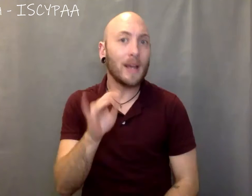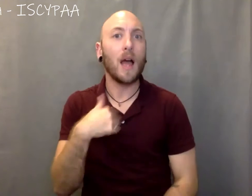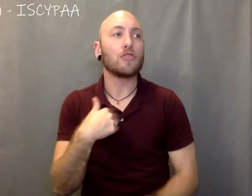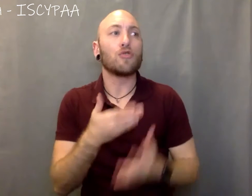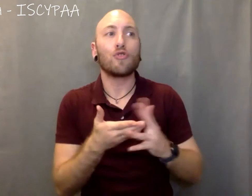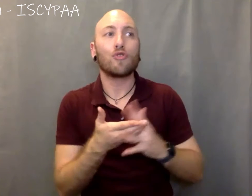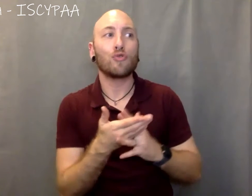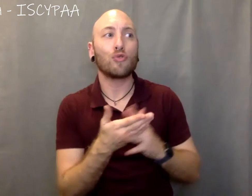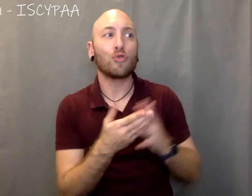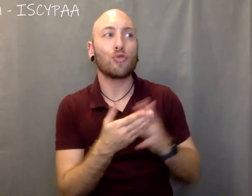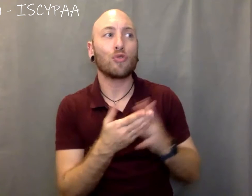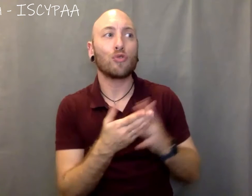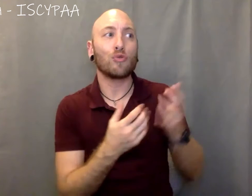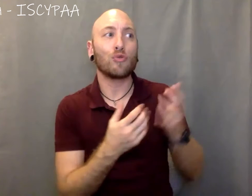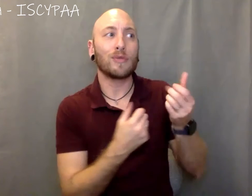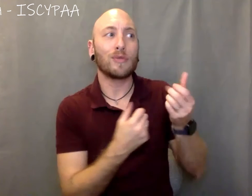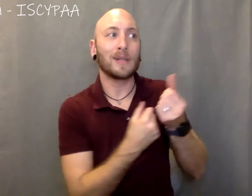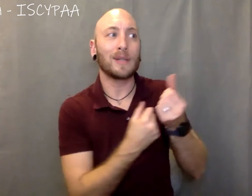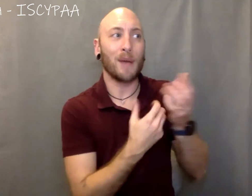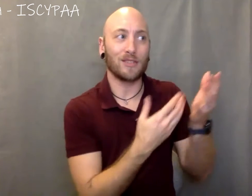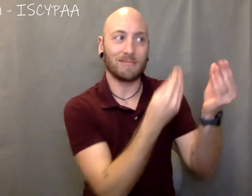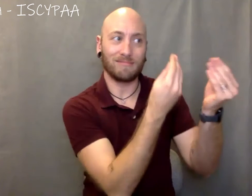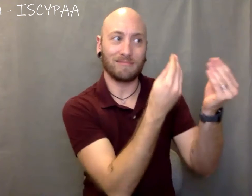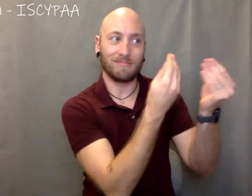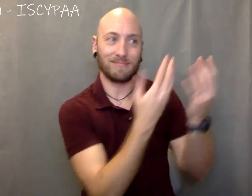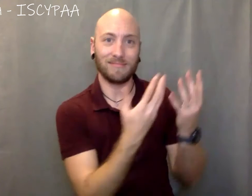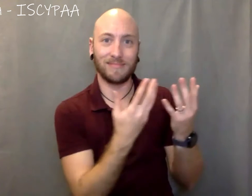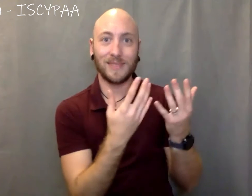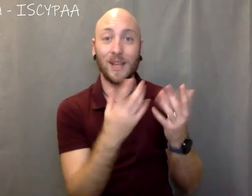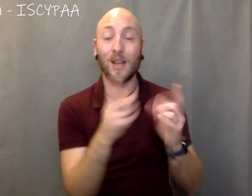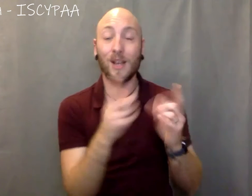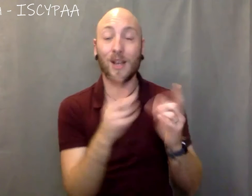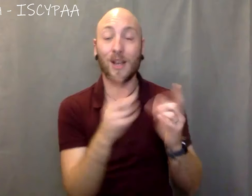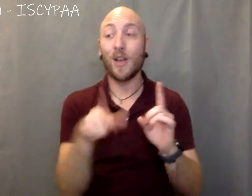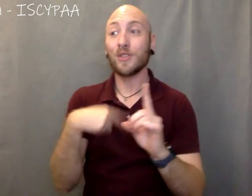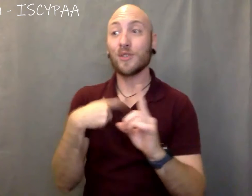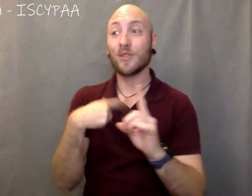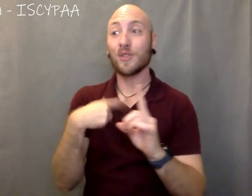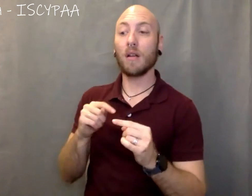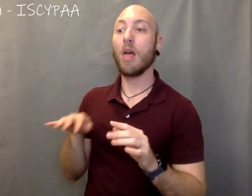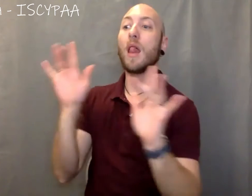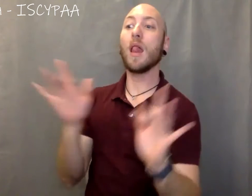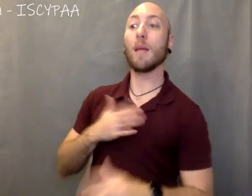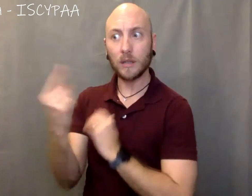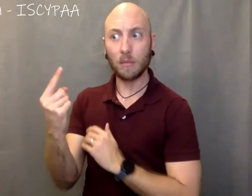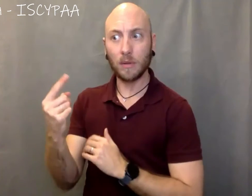like when I try to put my own glitz and shine on it and my opinions on it like that could kill somebody because I don't have proof that that works, you know, I have proof what